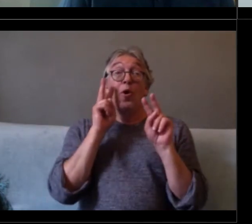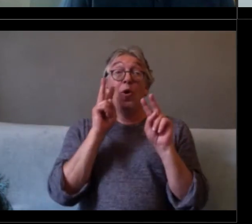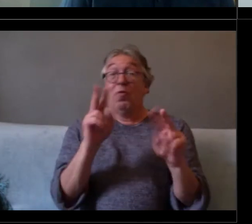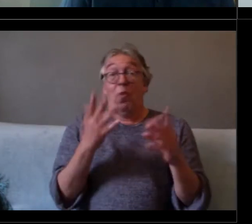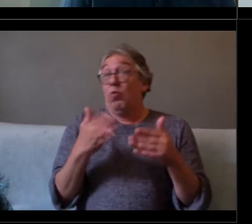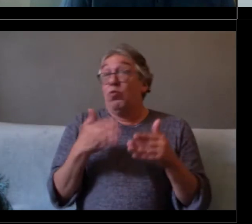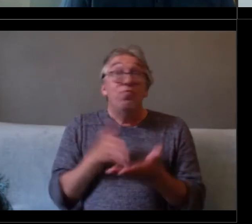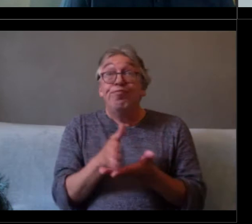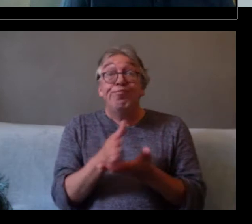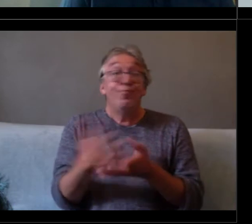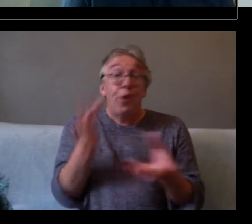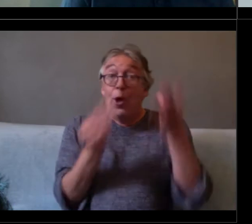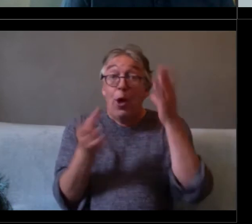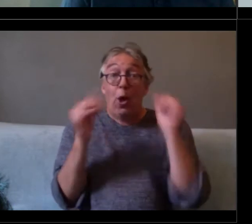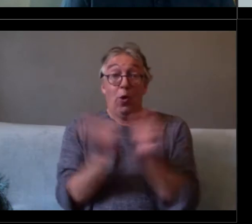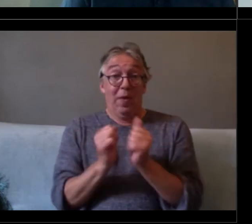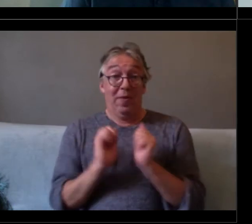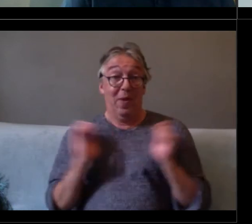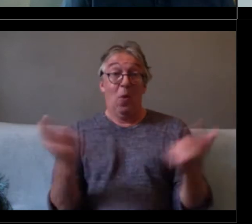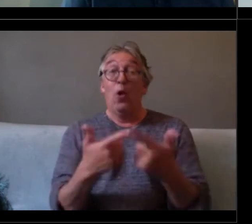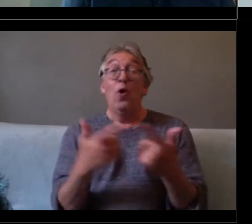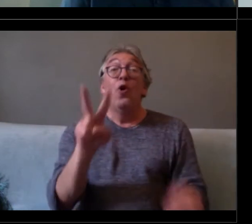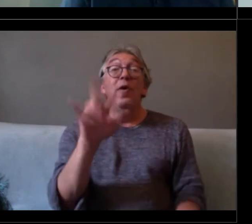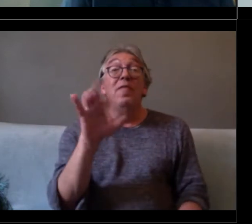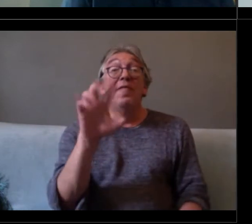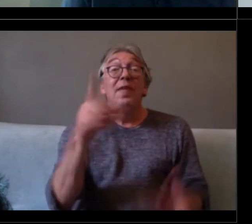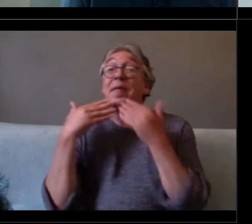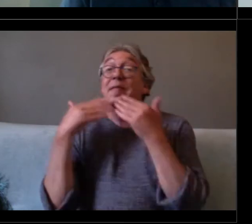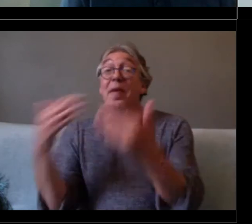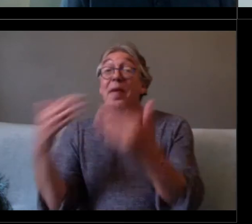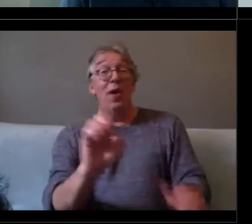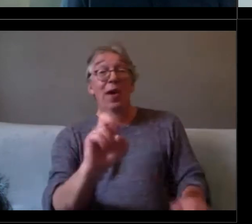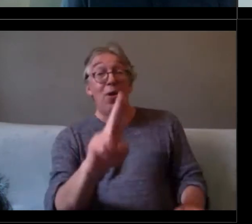Thank you to VIVID and to EDF for the engagement.